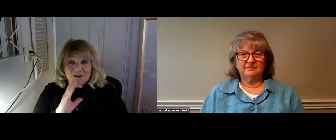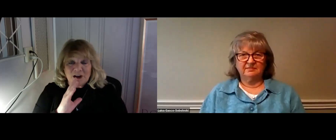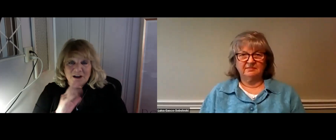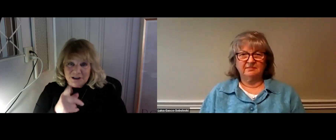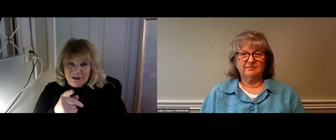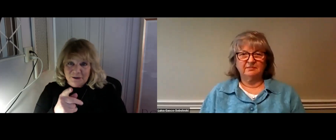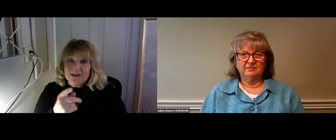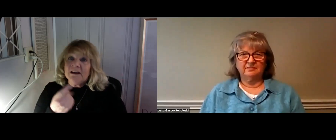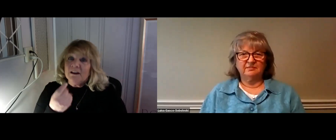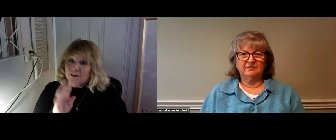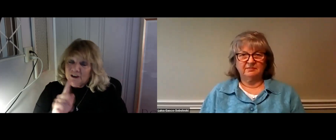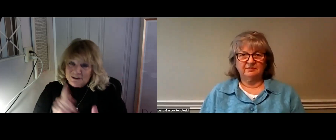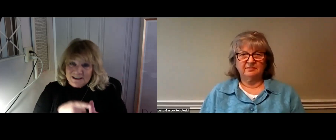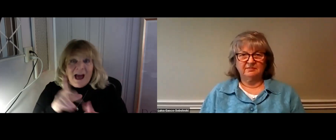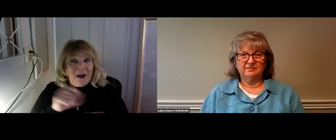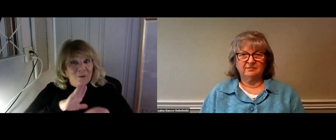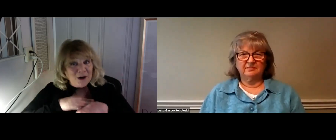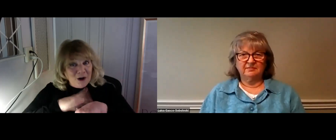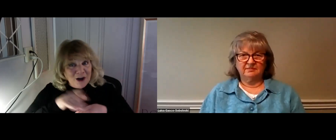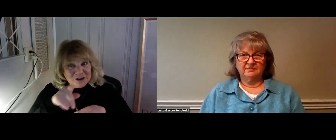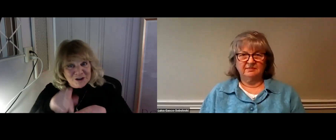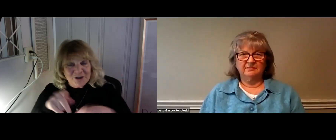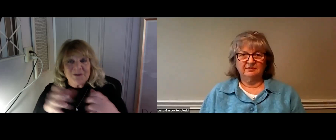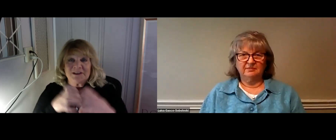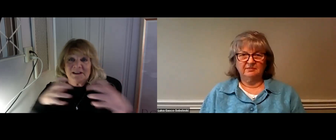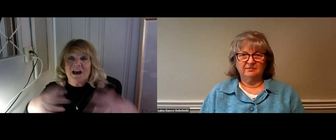talk to you first, I want to caution you there's a lot